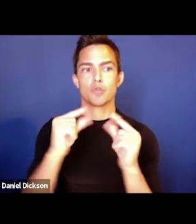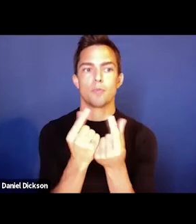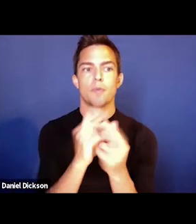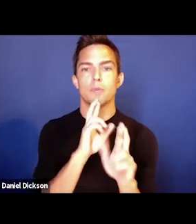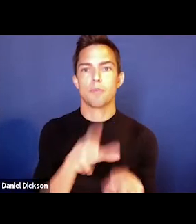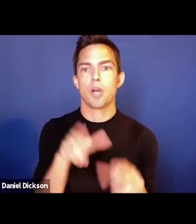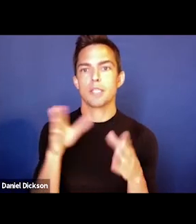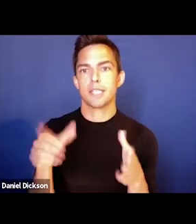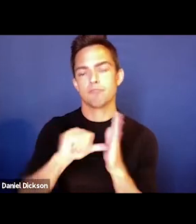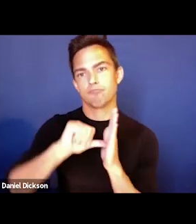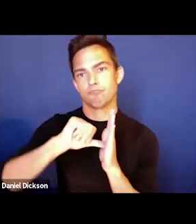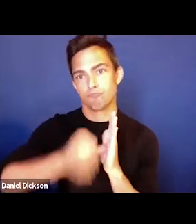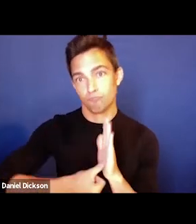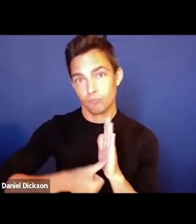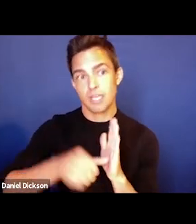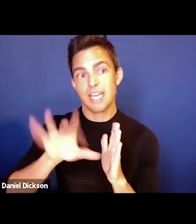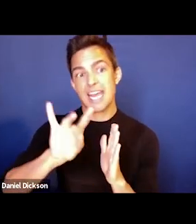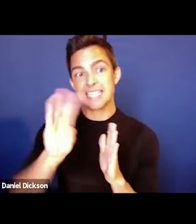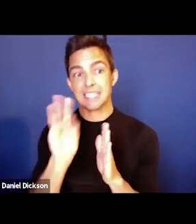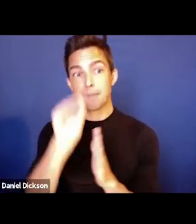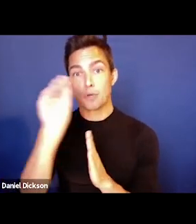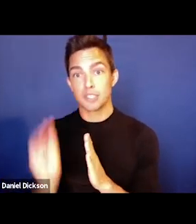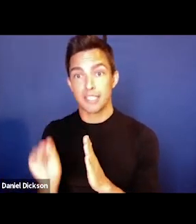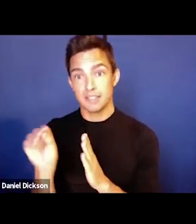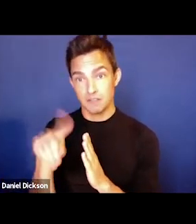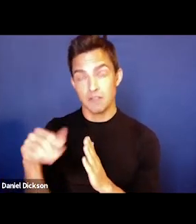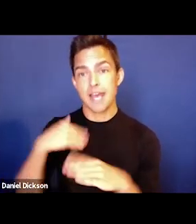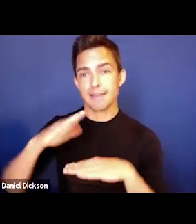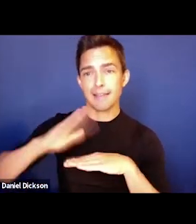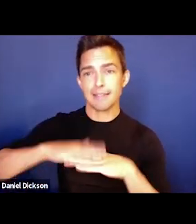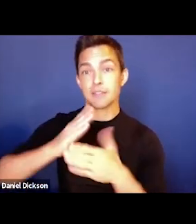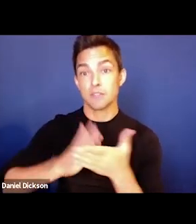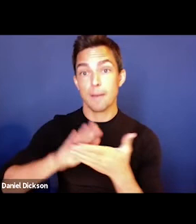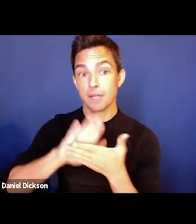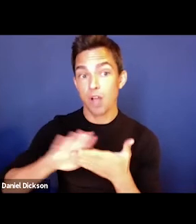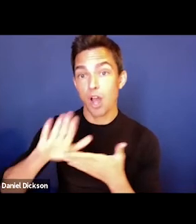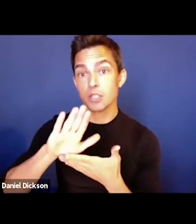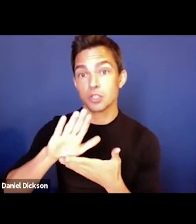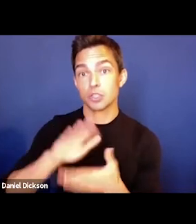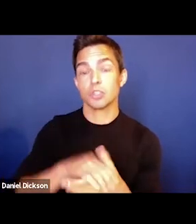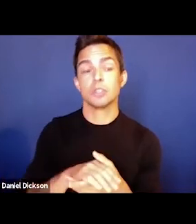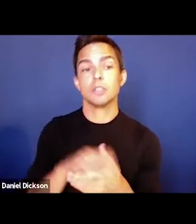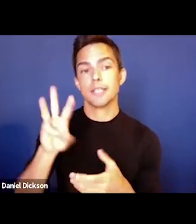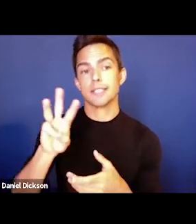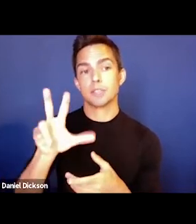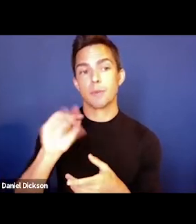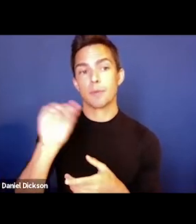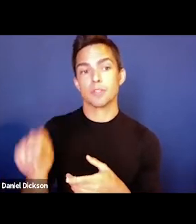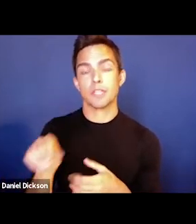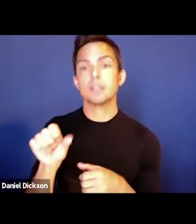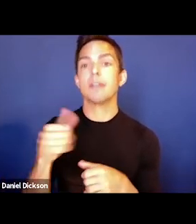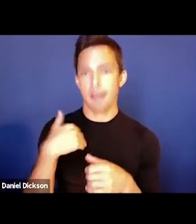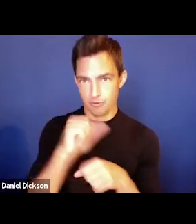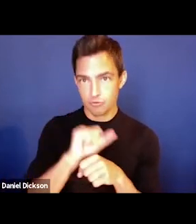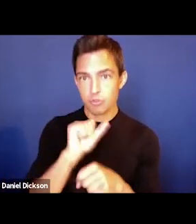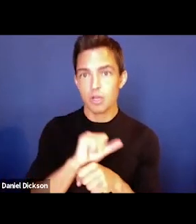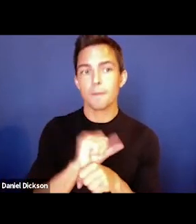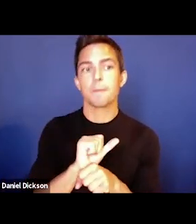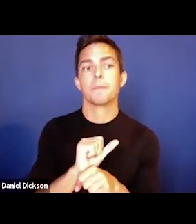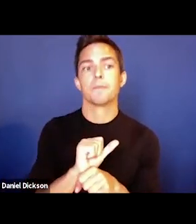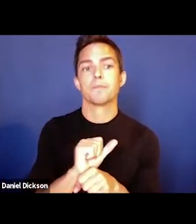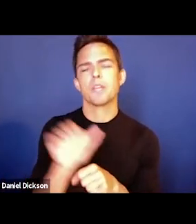highlight that about 86 percent had at least some college and 63 were employed. Approximately